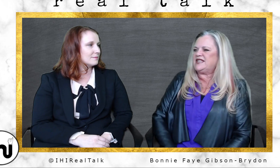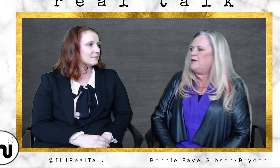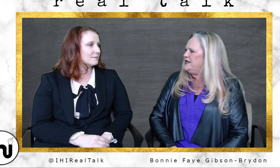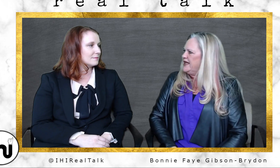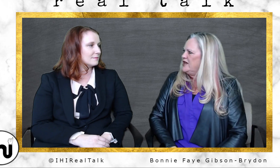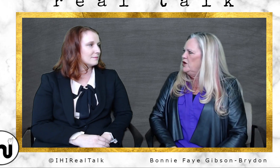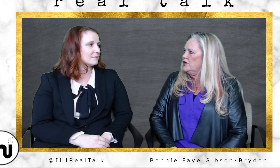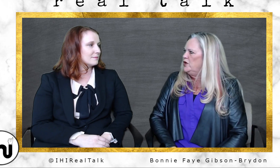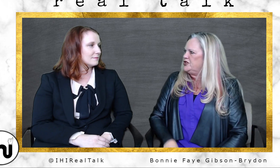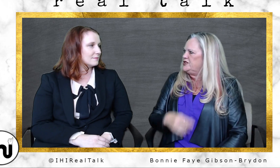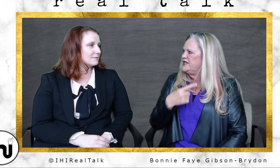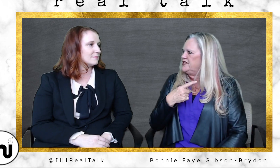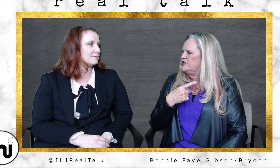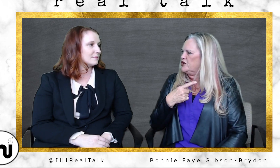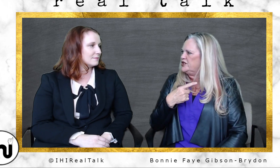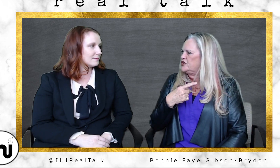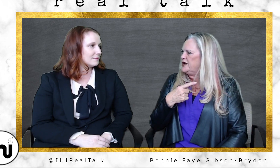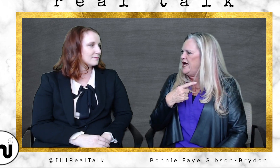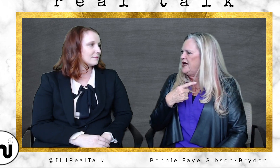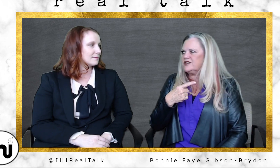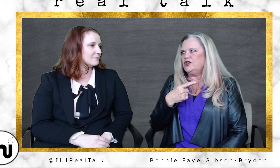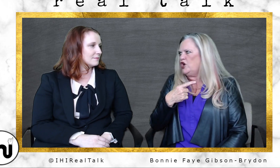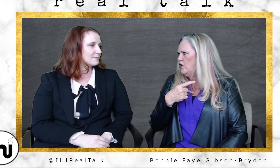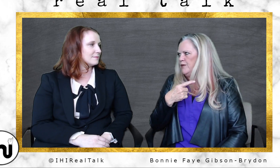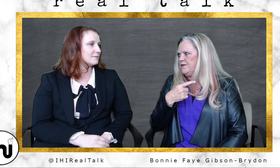that mean that I know the questions that the attorneys are going to ask? No. And